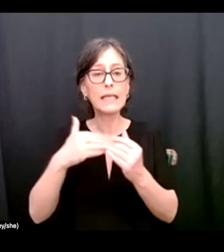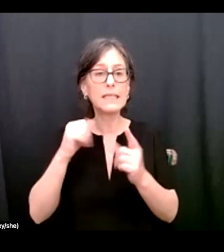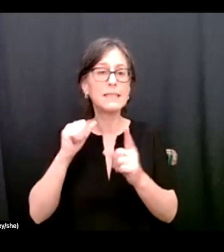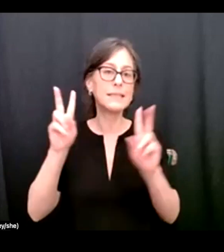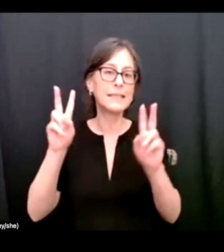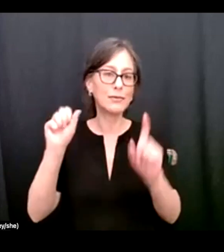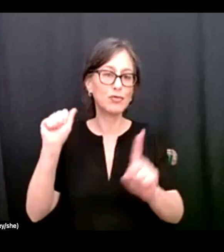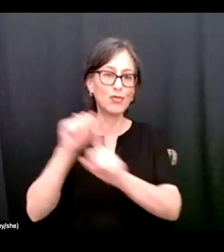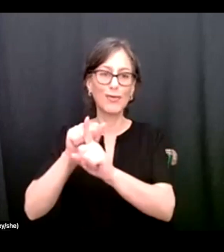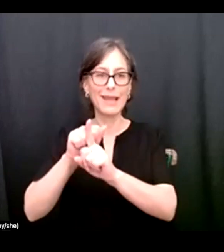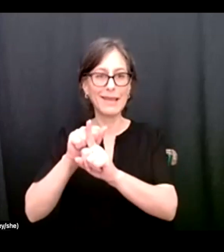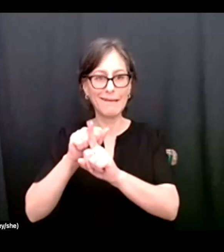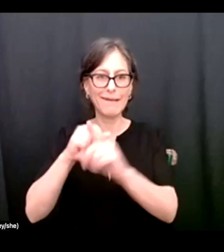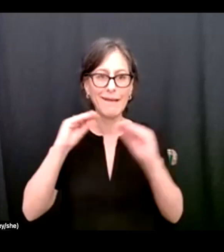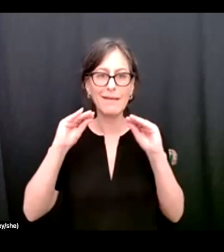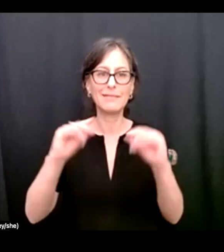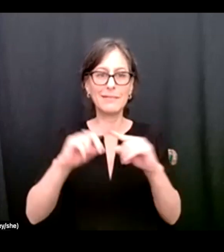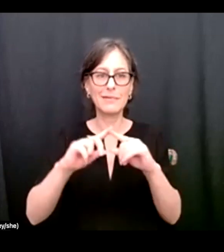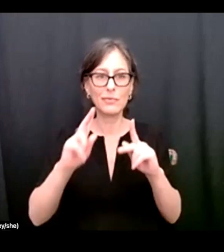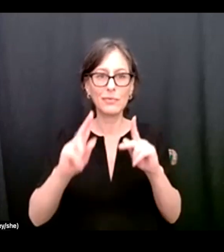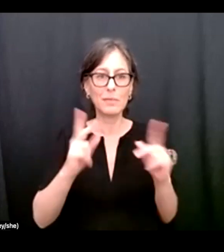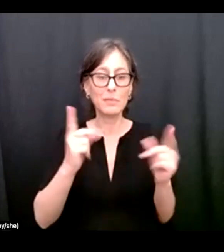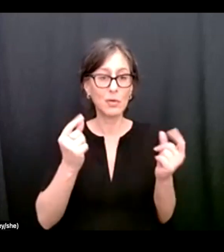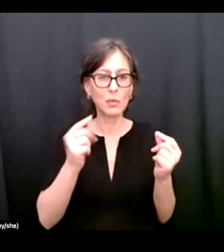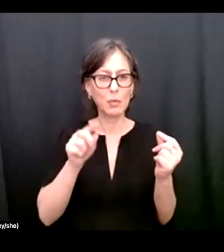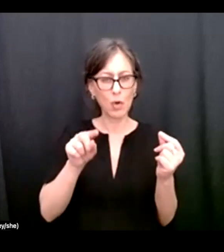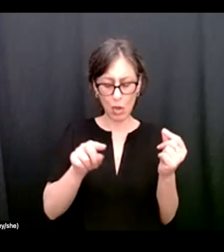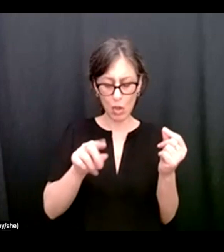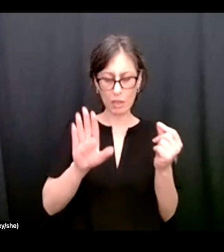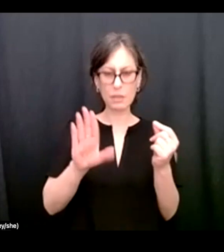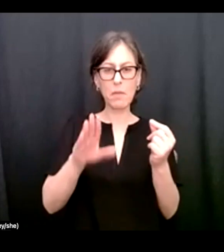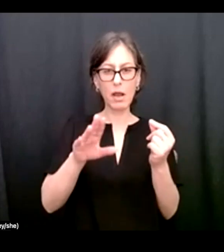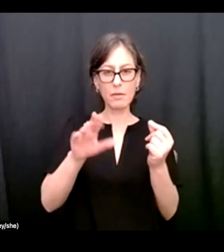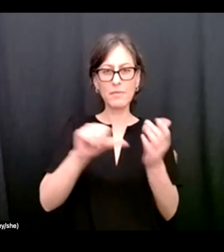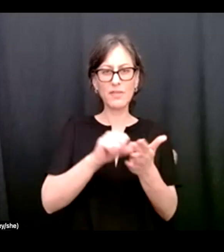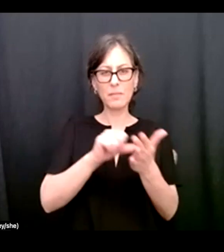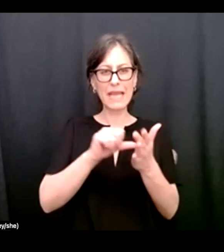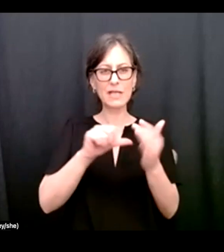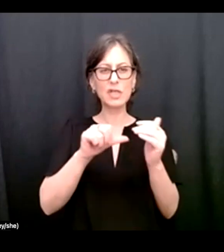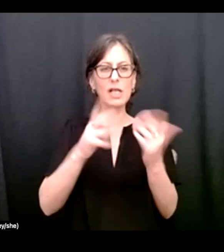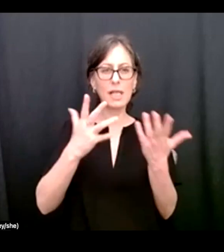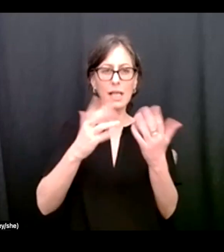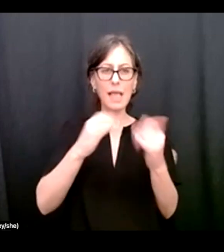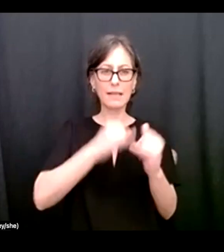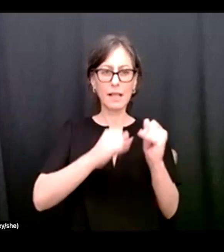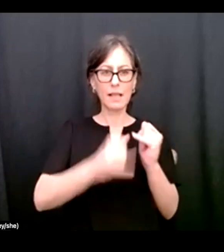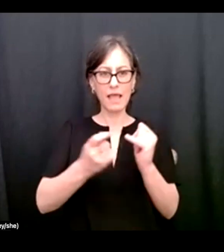the time is to look at the bottom of the page, or look at, you know, the last few lines you wrote